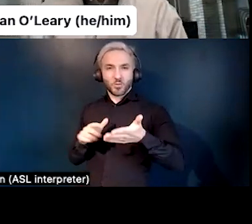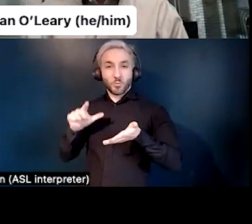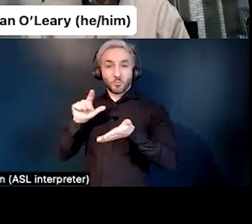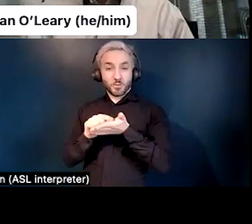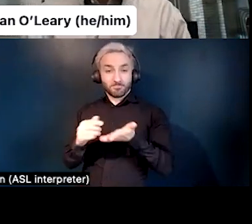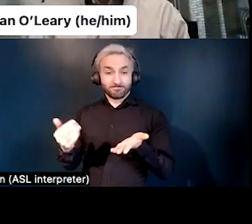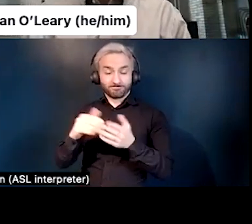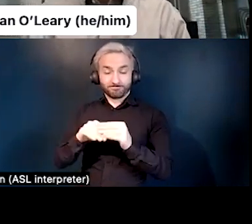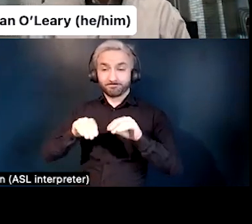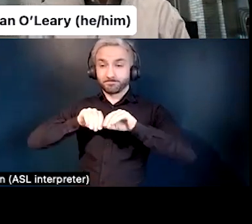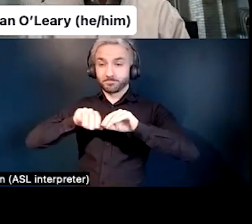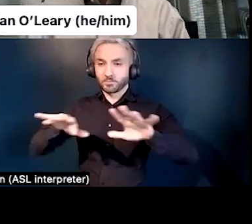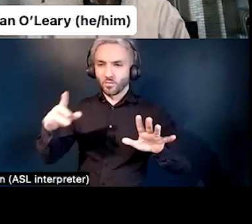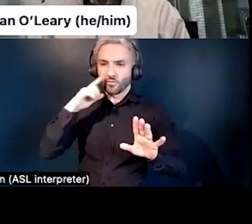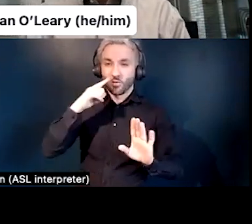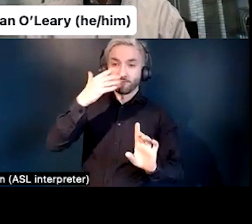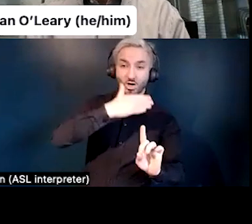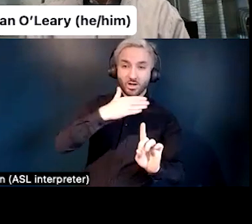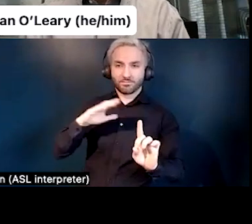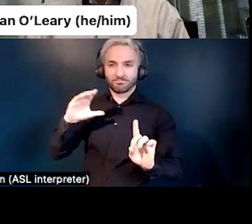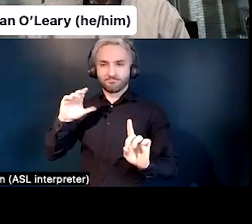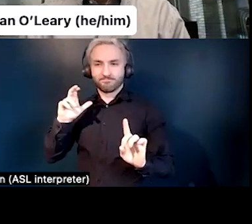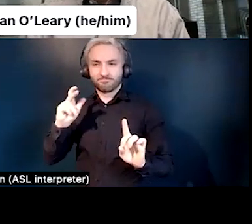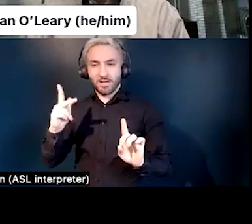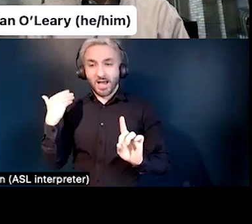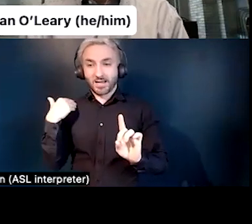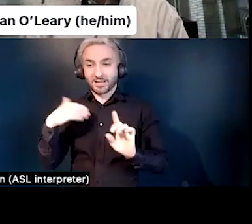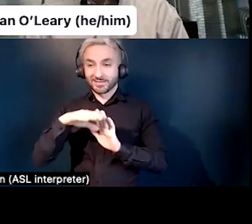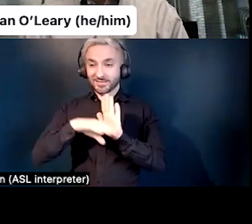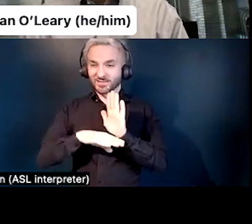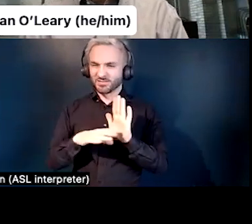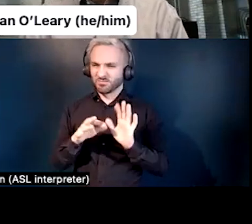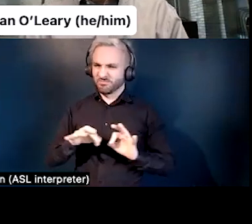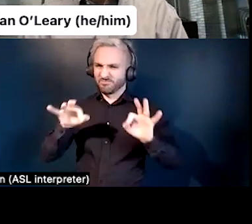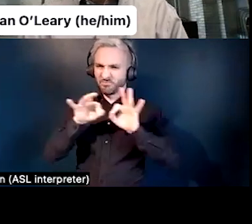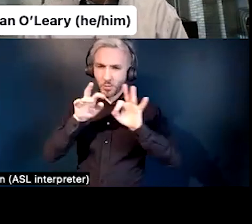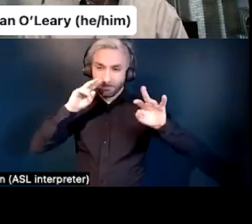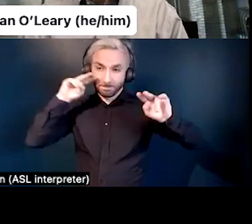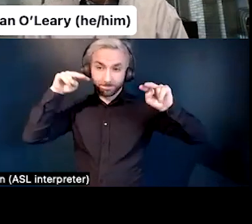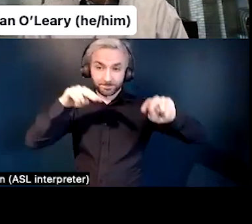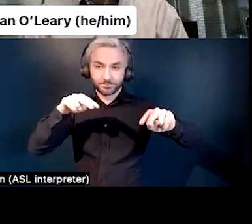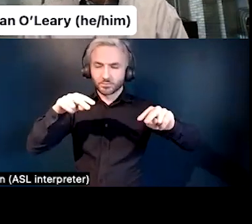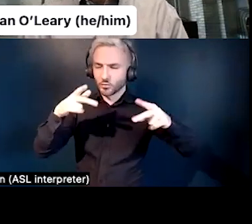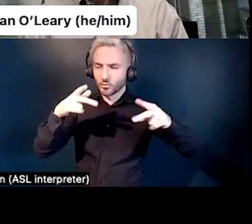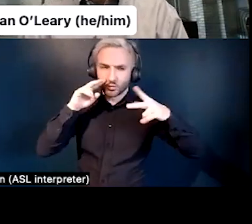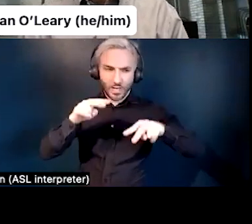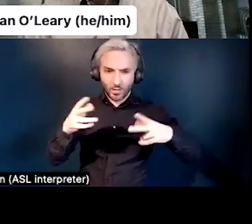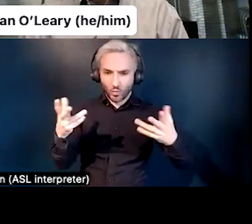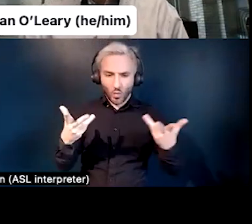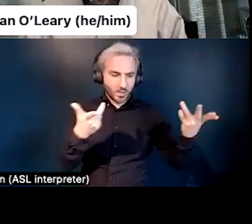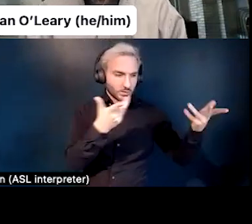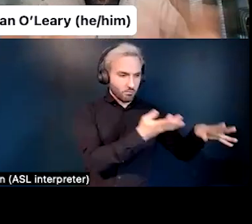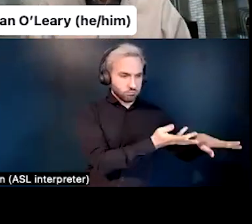and back lists mean that it's important to track what's going on in the pipeline. If somebody has